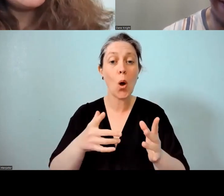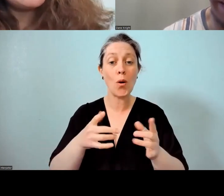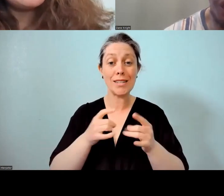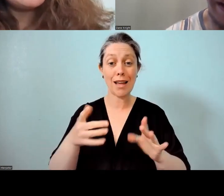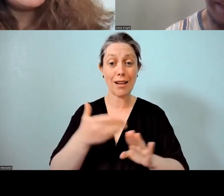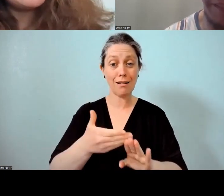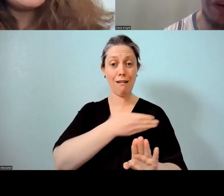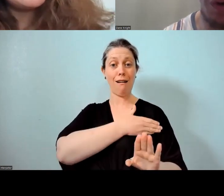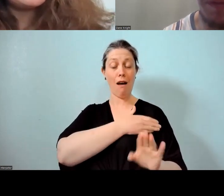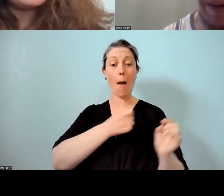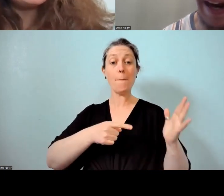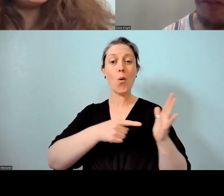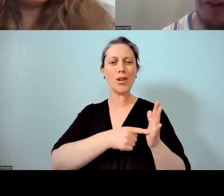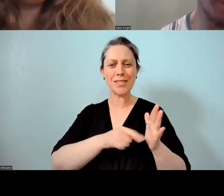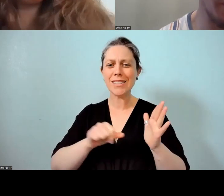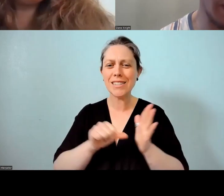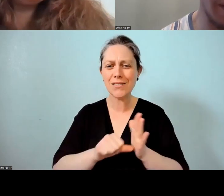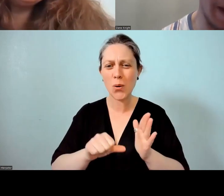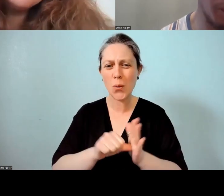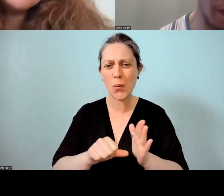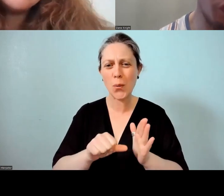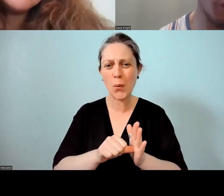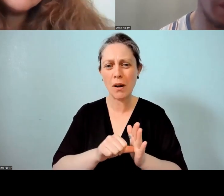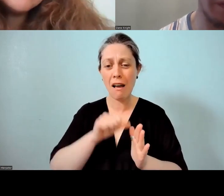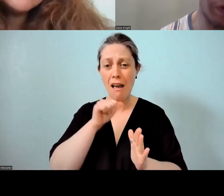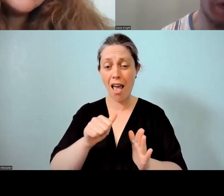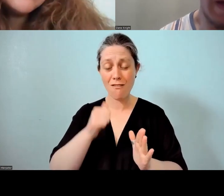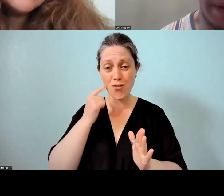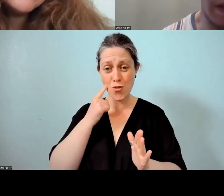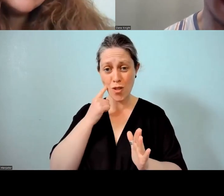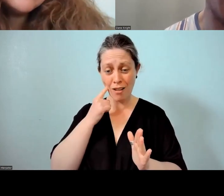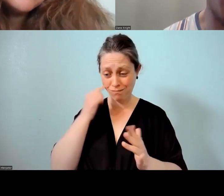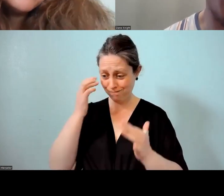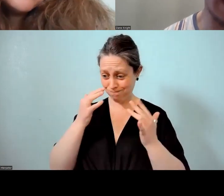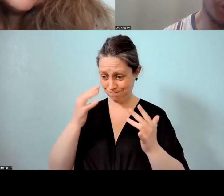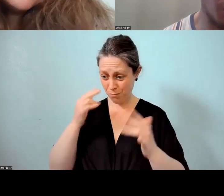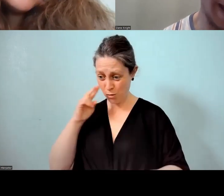it's quite difficult from the disabled person's point of view, because they're not quite sure